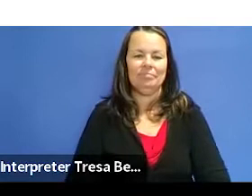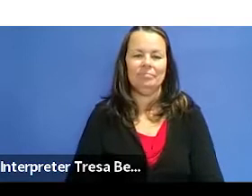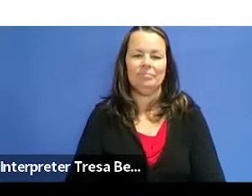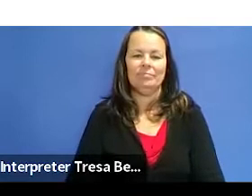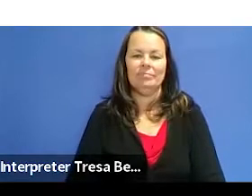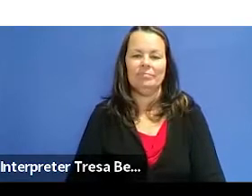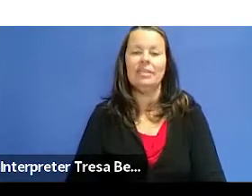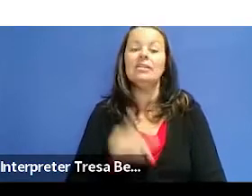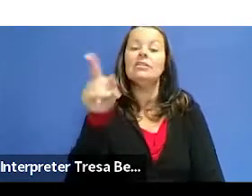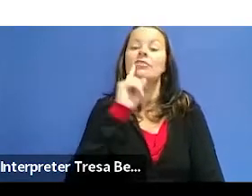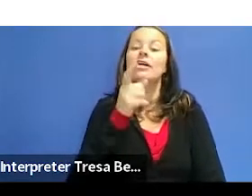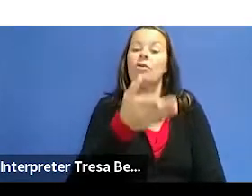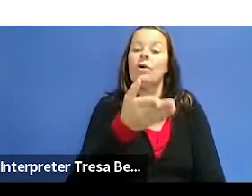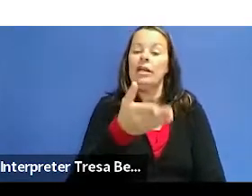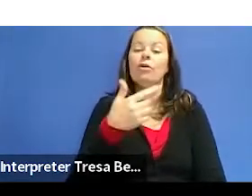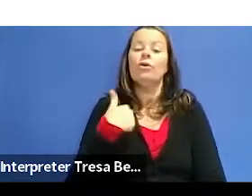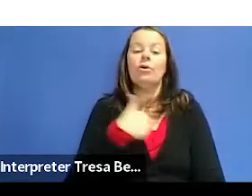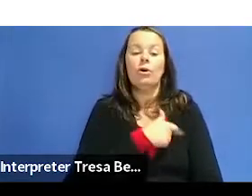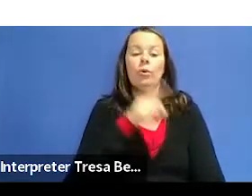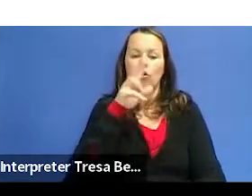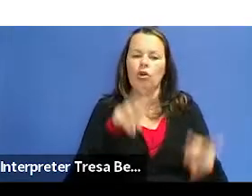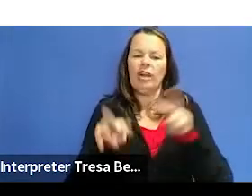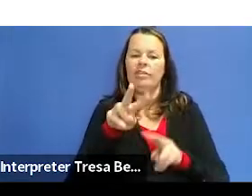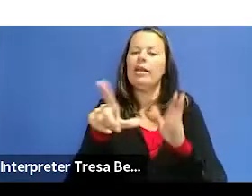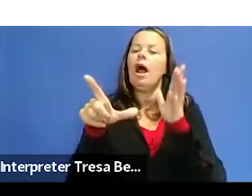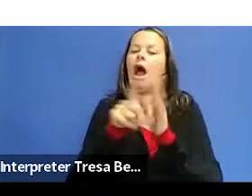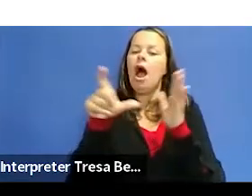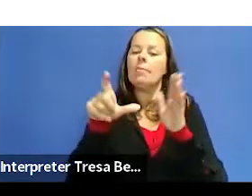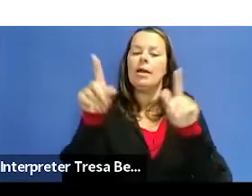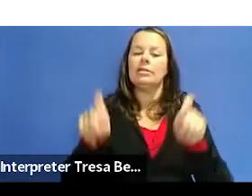So here we're looking at the automated testing of Alexa top 100 websites